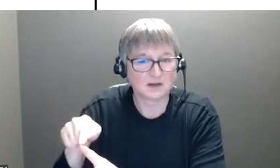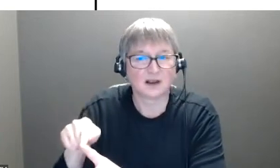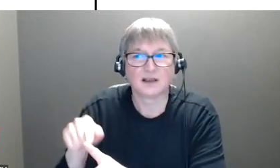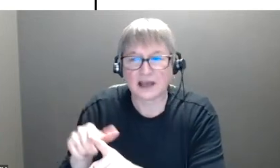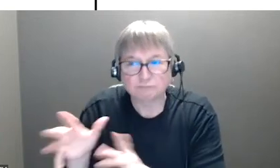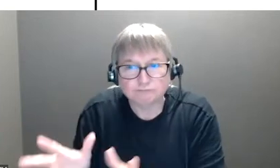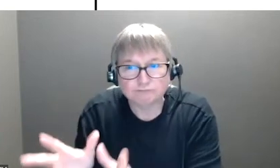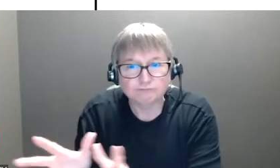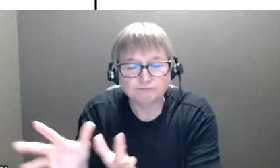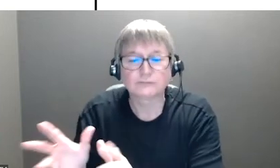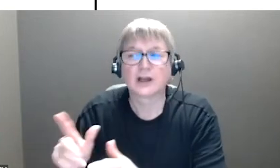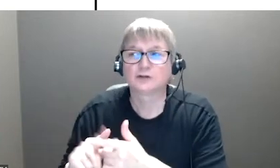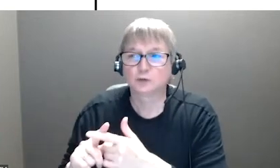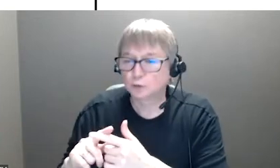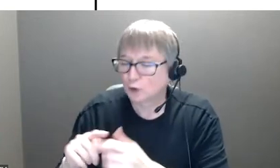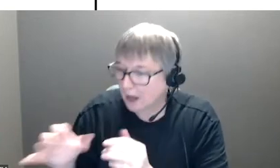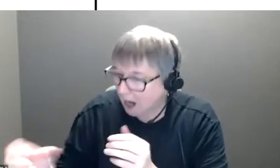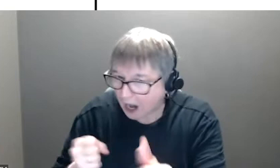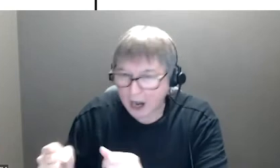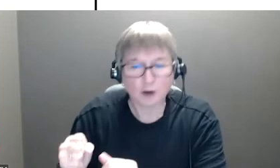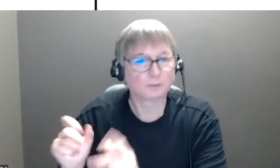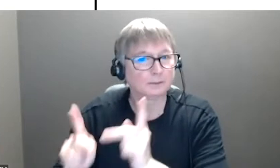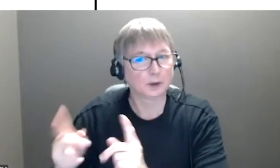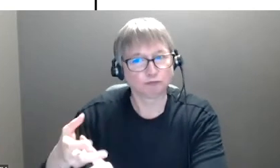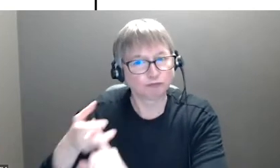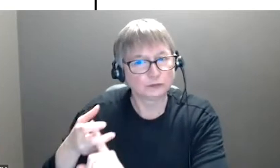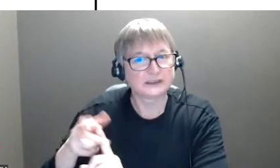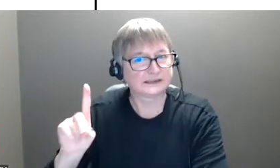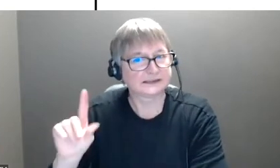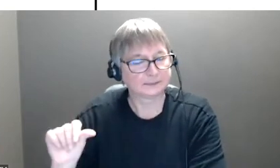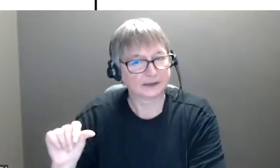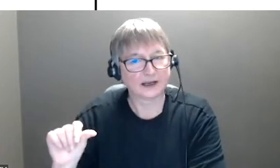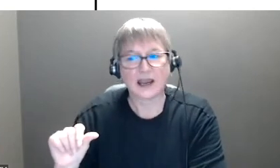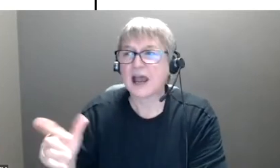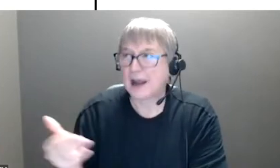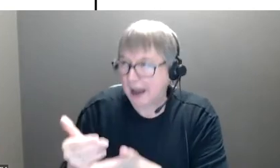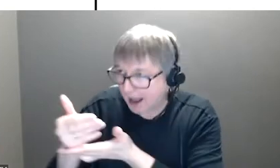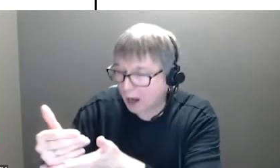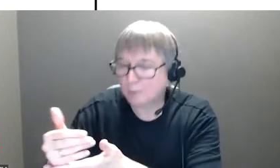and that help employers create inclusive workplaces. The projects provide persons with